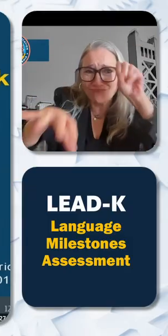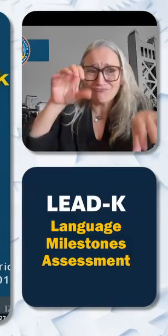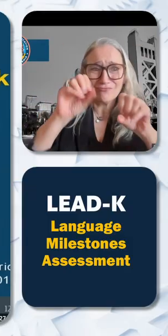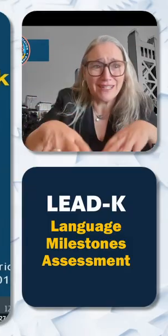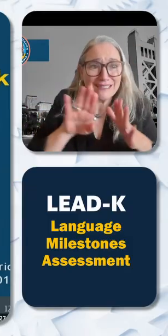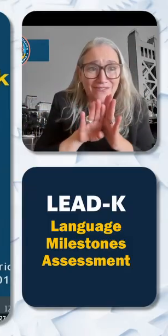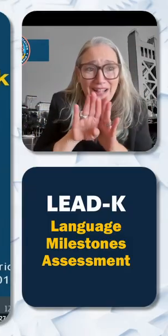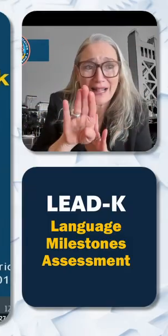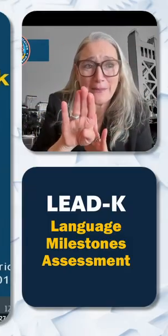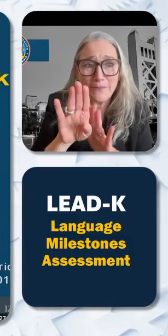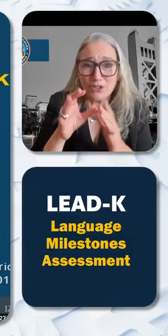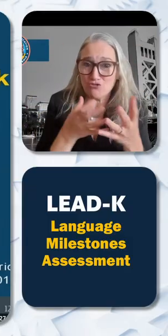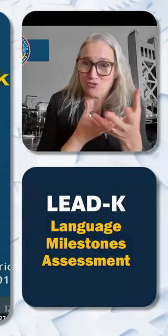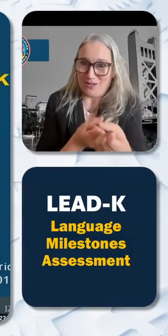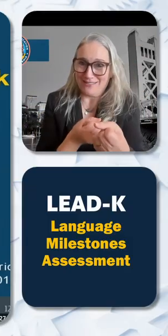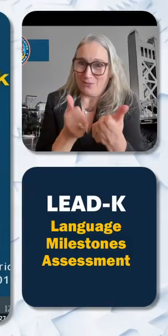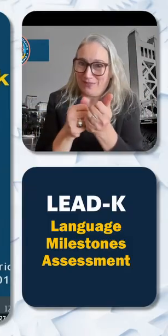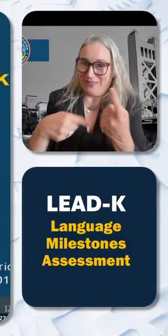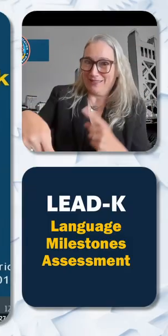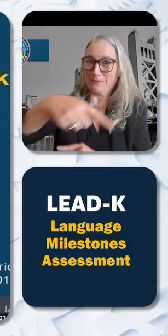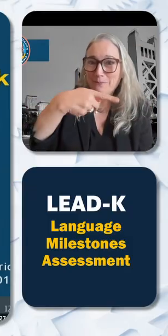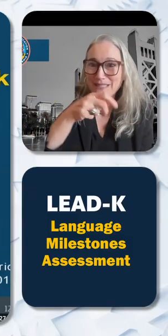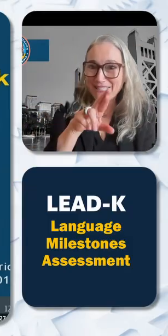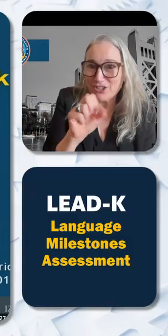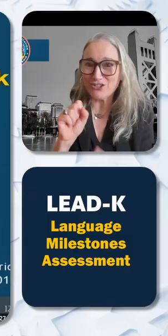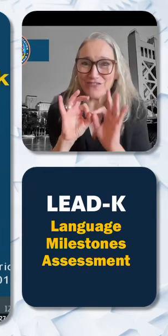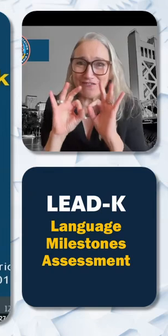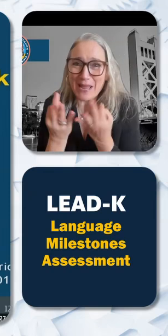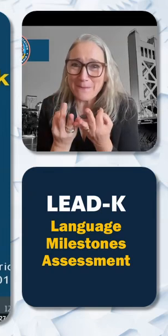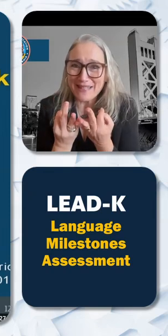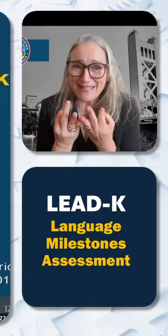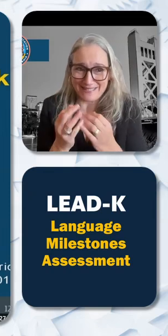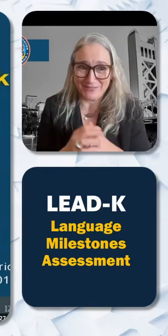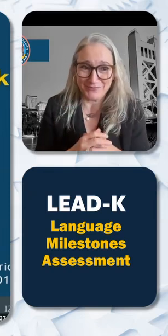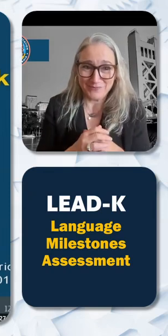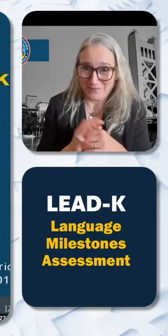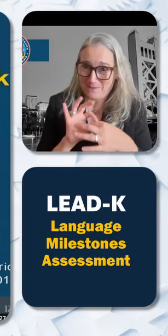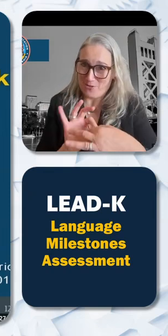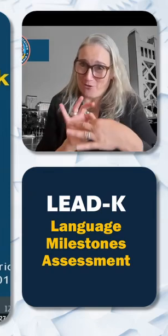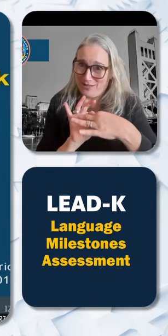By allowing us to discuss ideas and develop trust among peers and family.